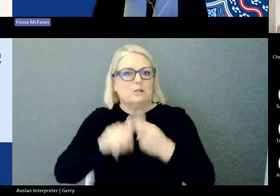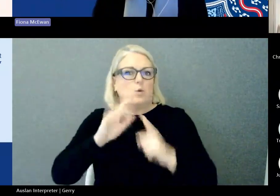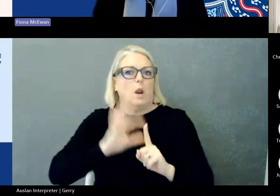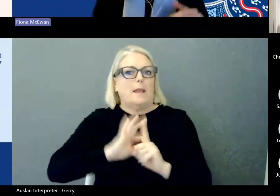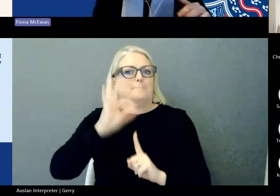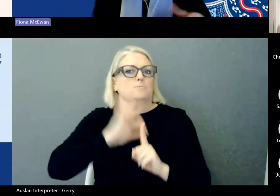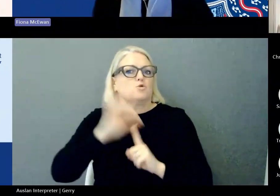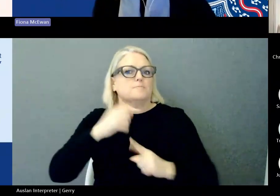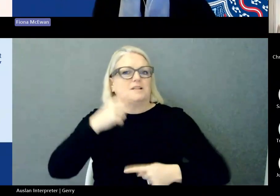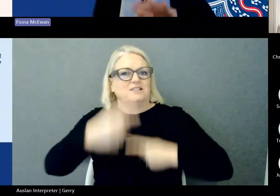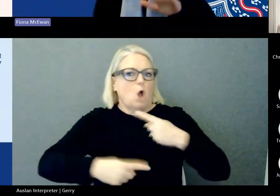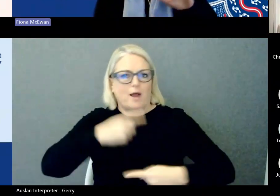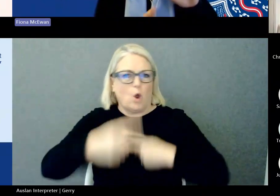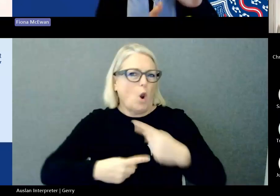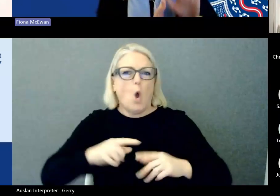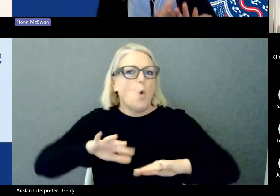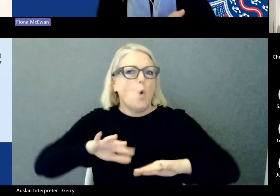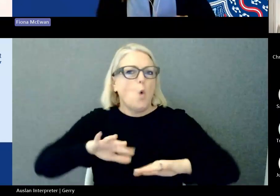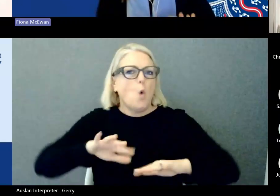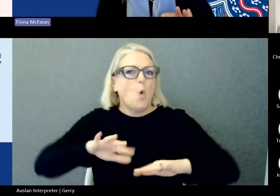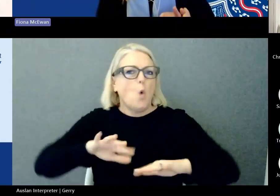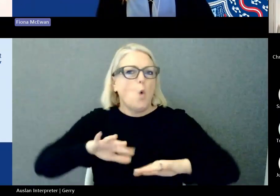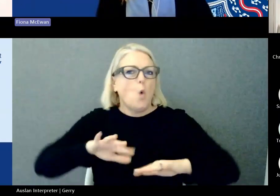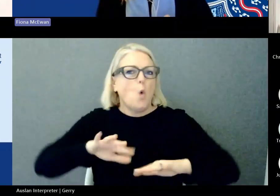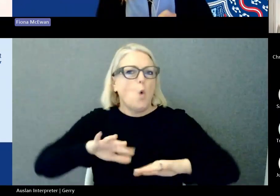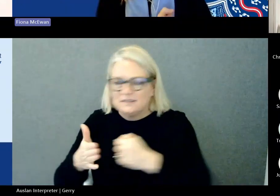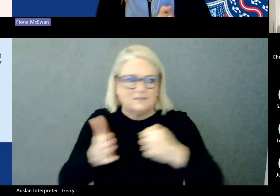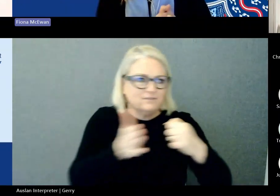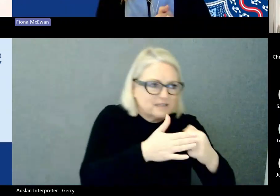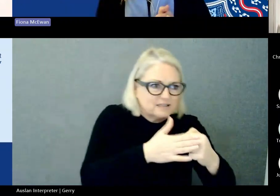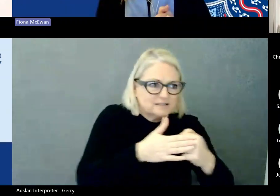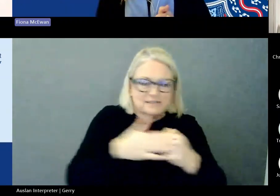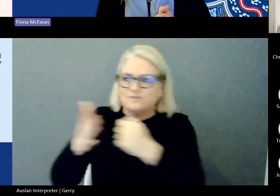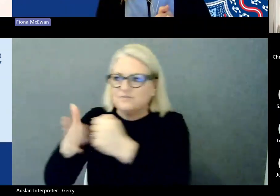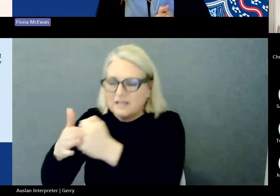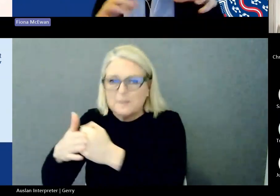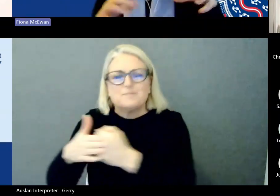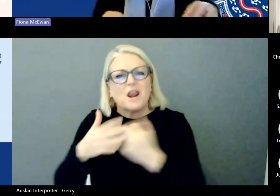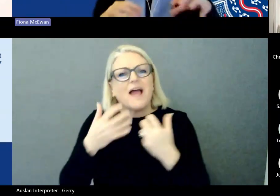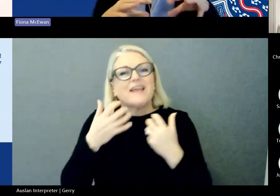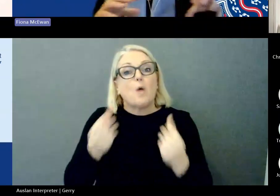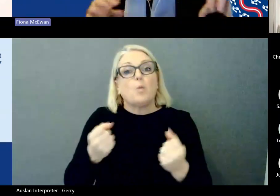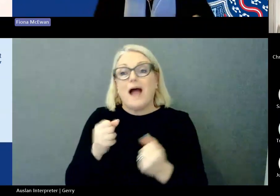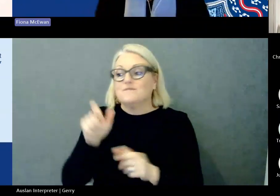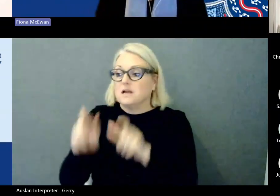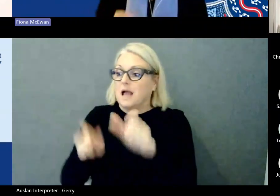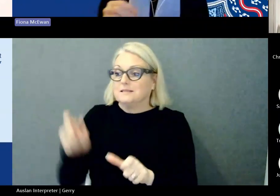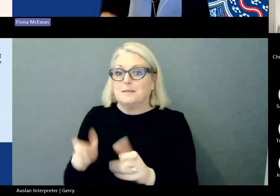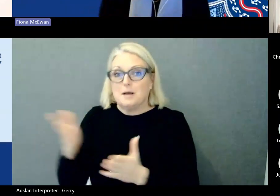We like to try and connect the dots between, so the frontline staff and customer experiences, but also highlight the organisational levers